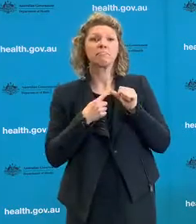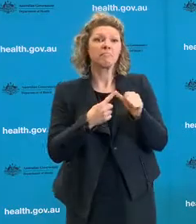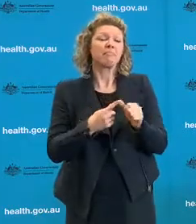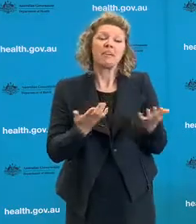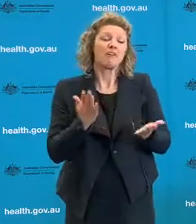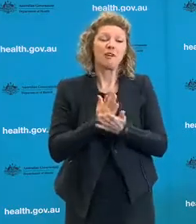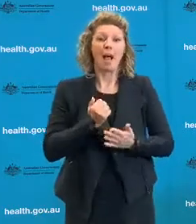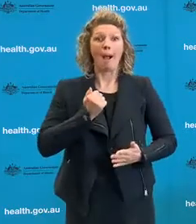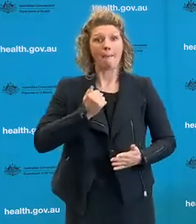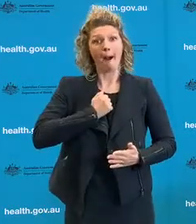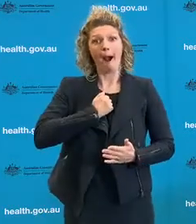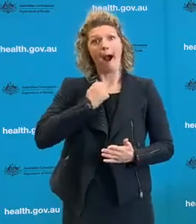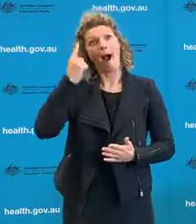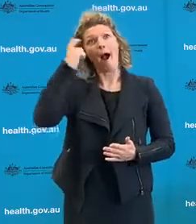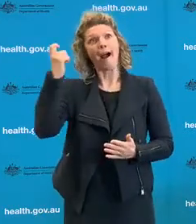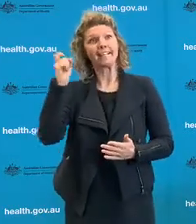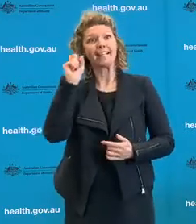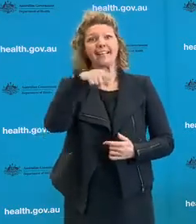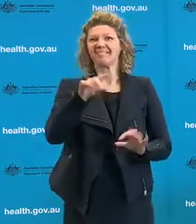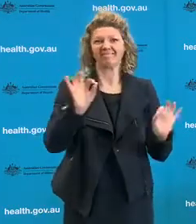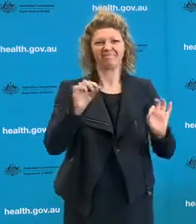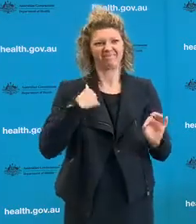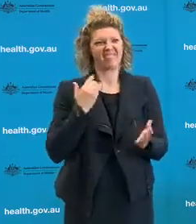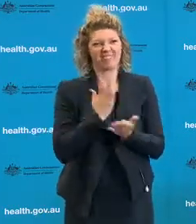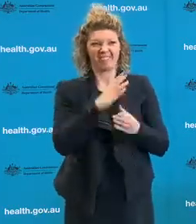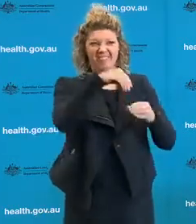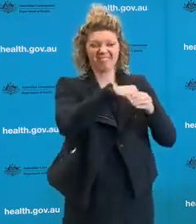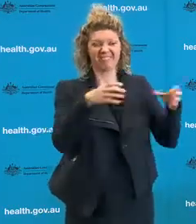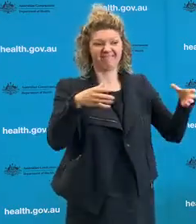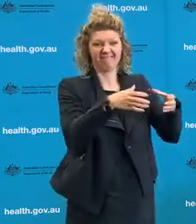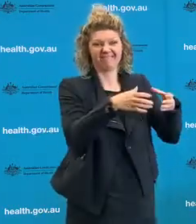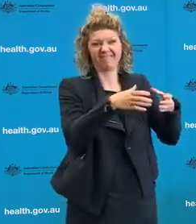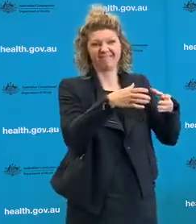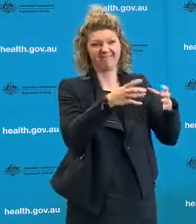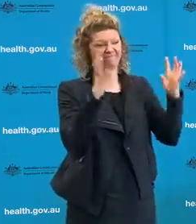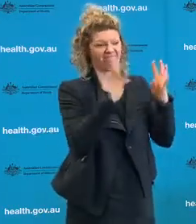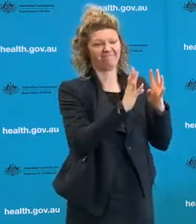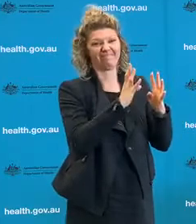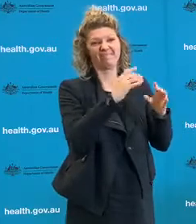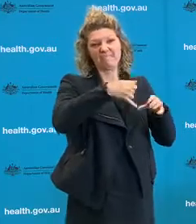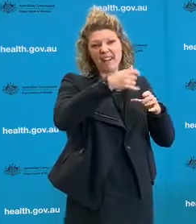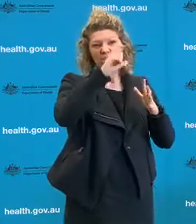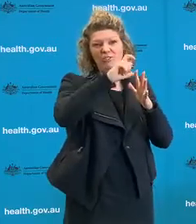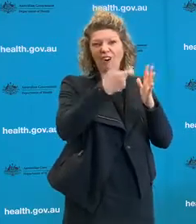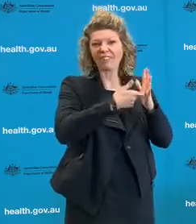opinion on hotspot doesn't actually matter too much and I'd